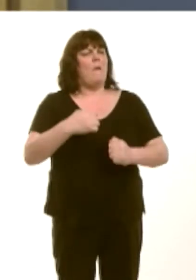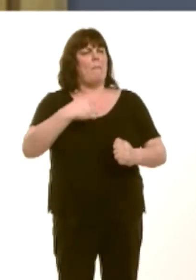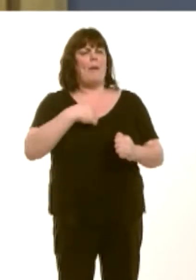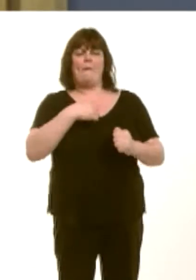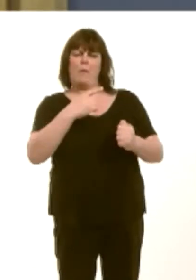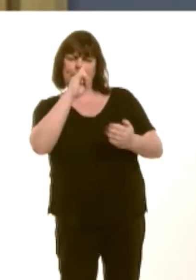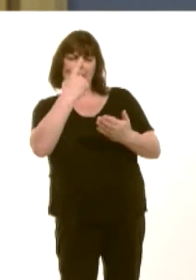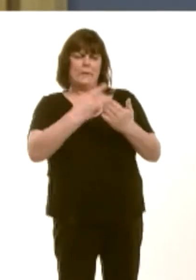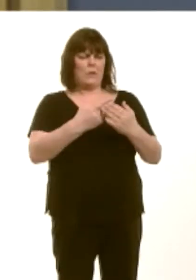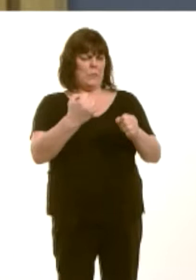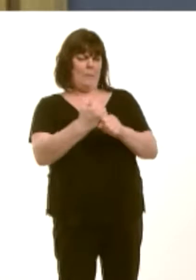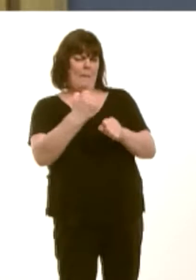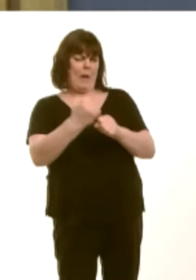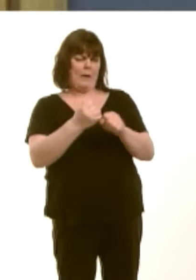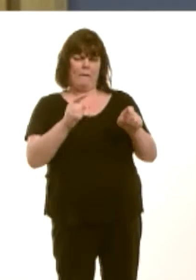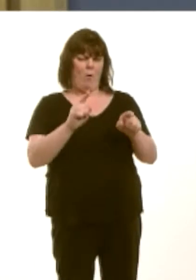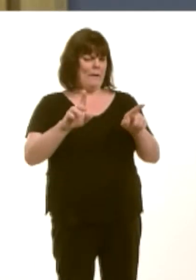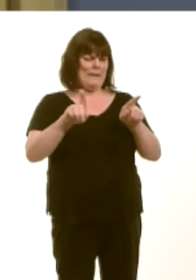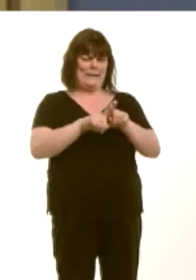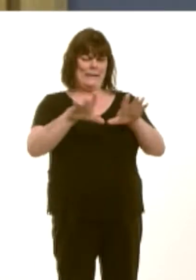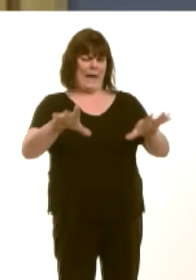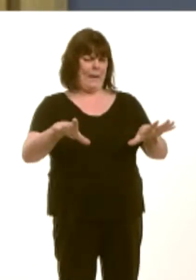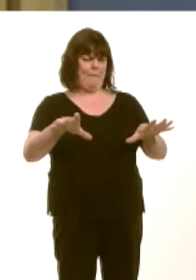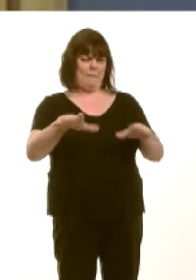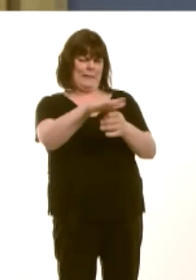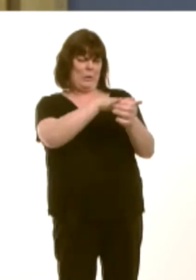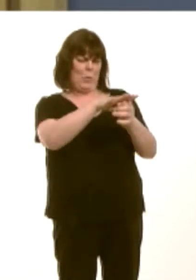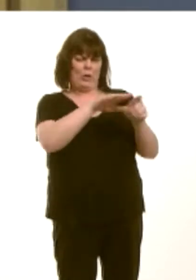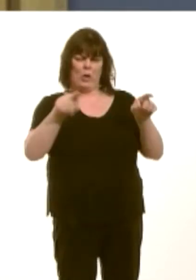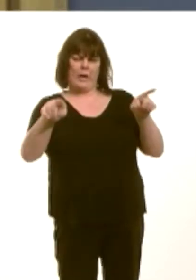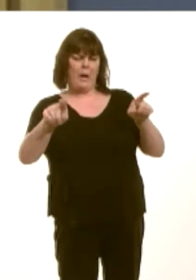circumstances but made differently between one health board and another.í